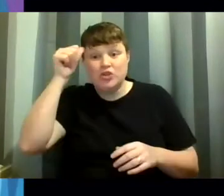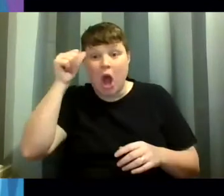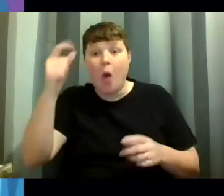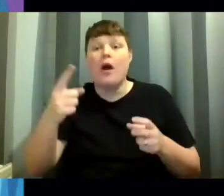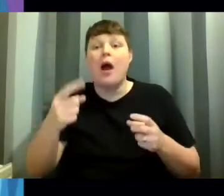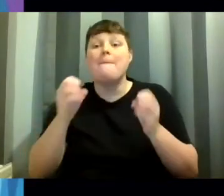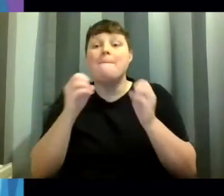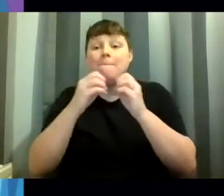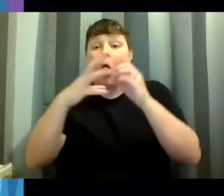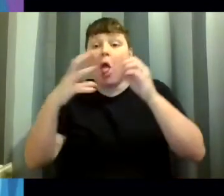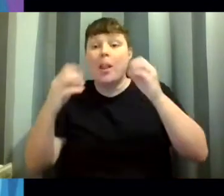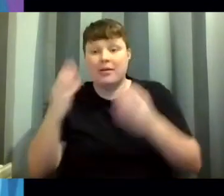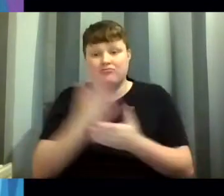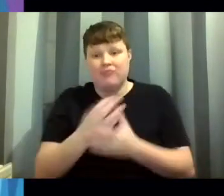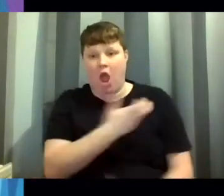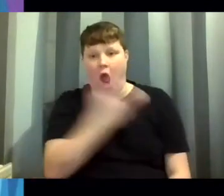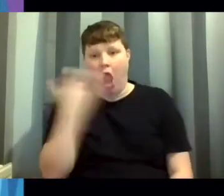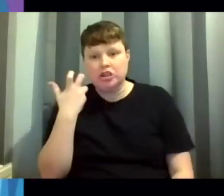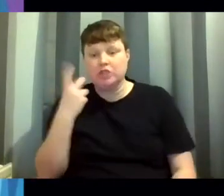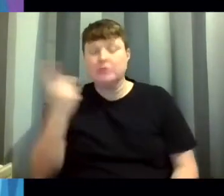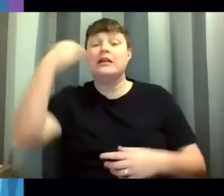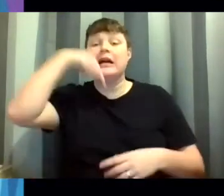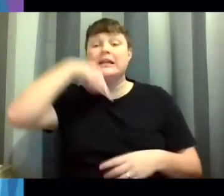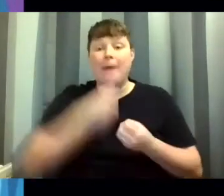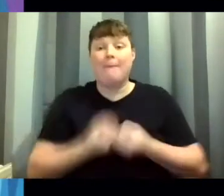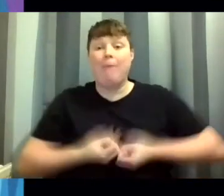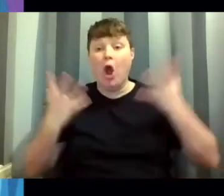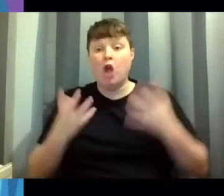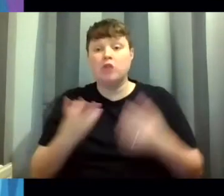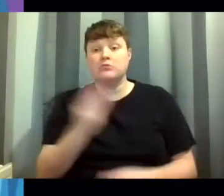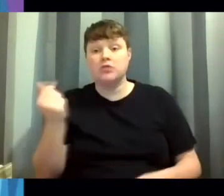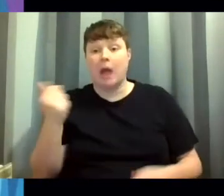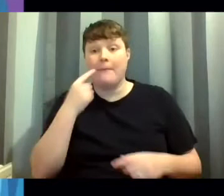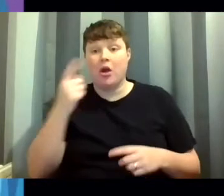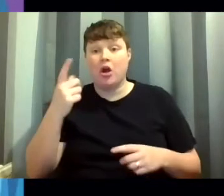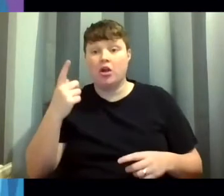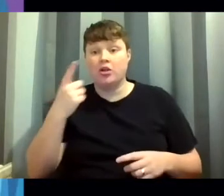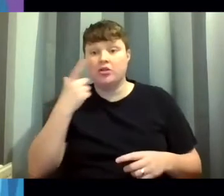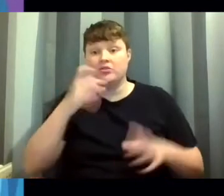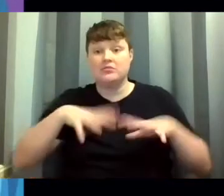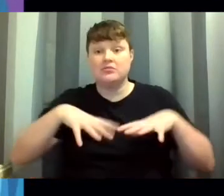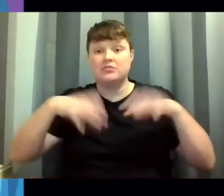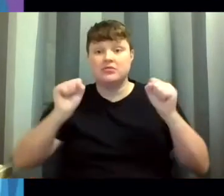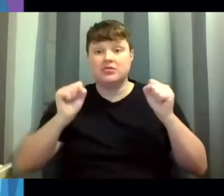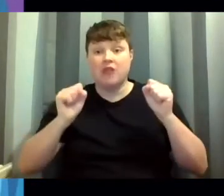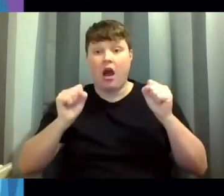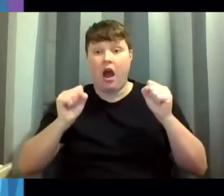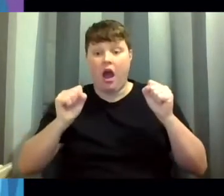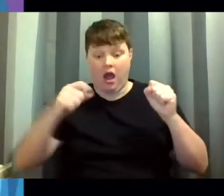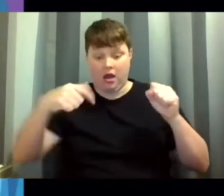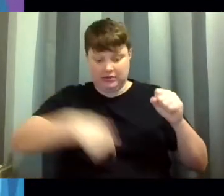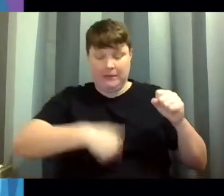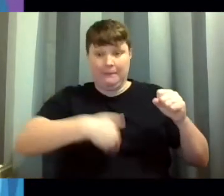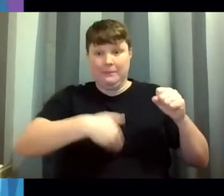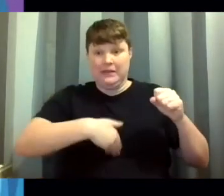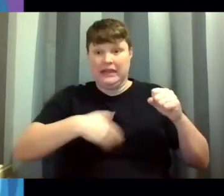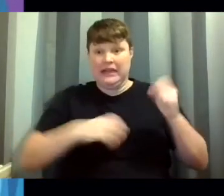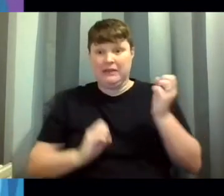and, hence, they will either burn the patient or, in some cases, could start igniting digestive gases which is obviously not good).